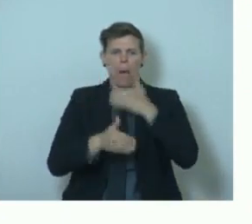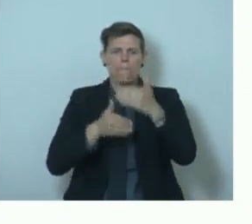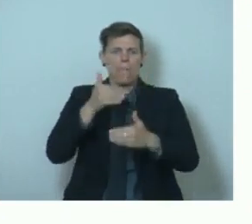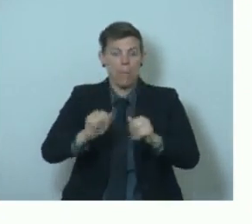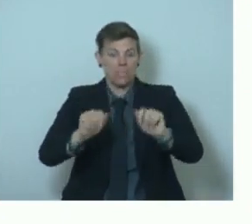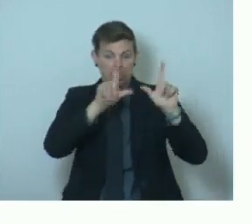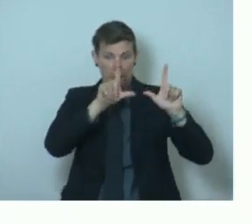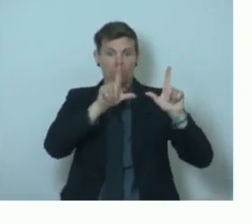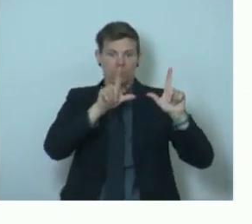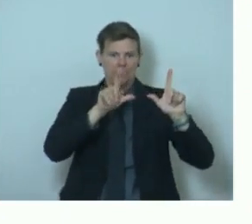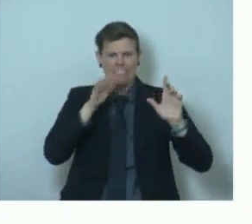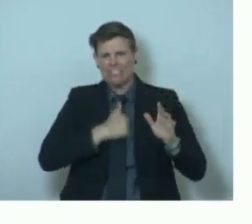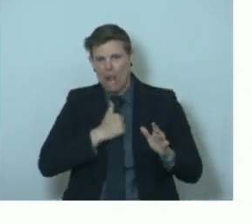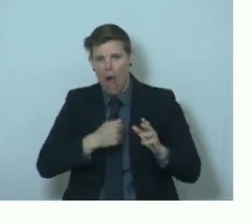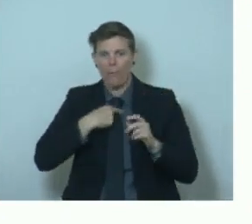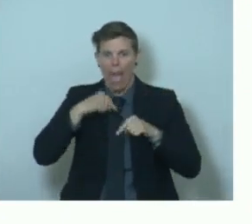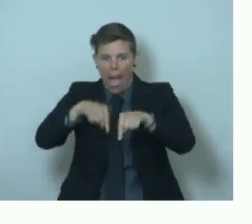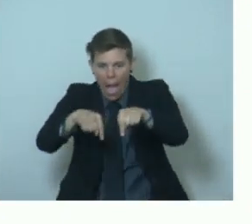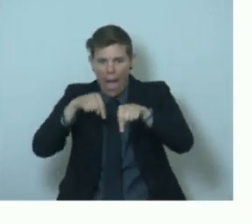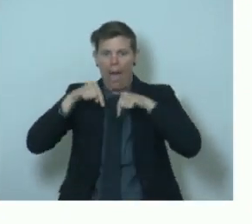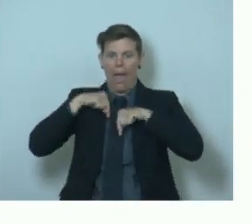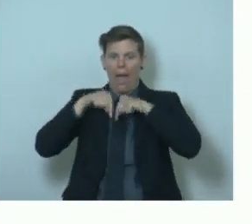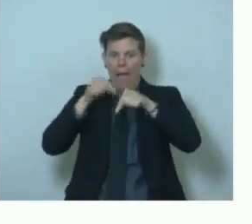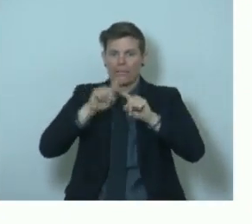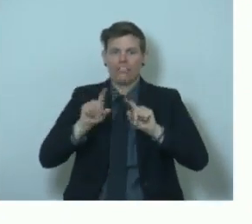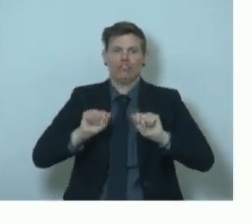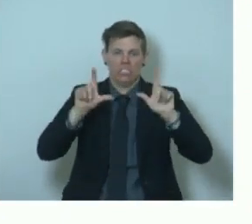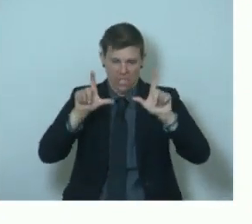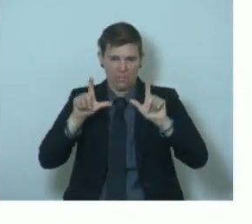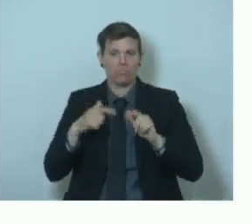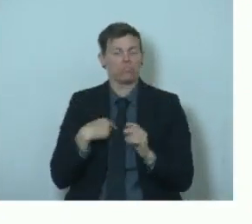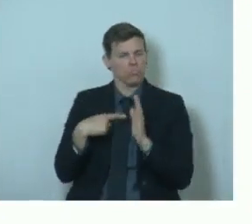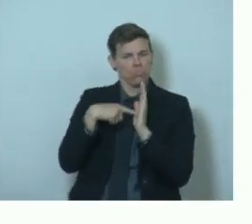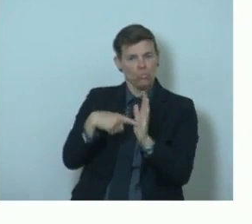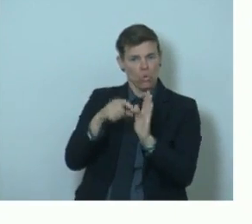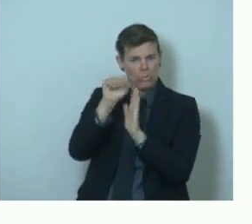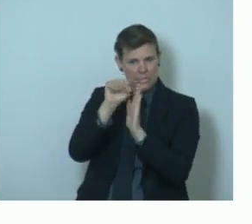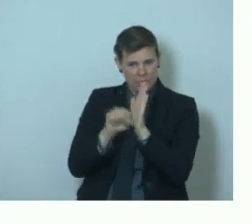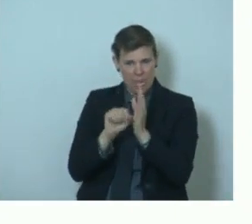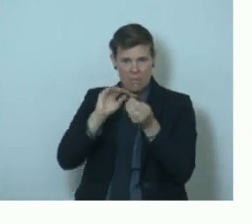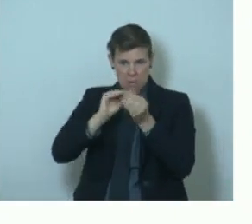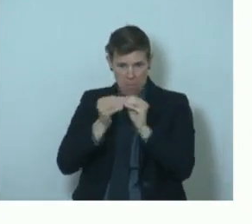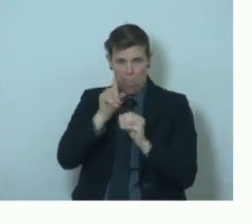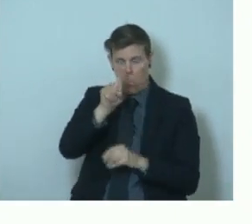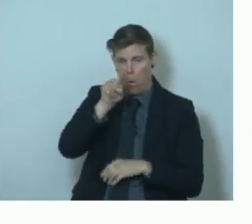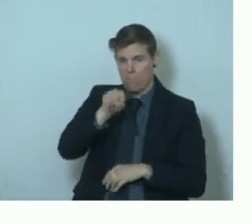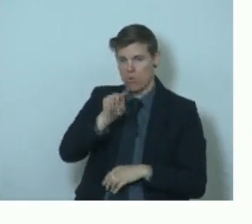DOING WELL ON ALL THE METRICS AND NOW LET’S GO TWO MORE SLIDES.